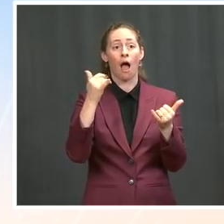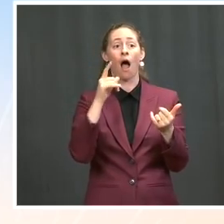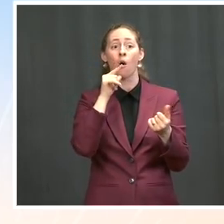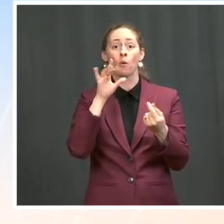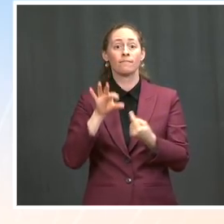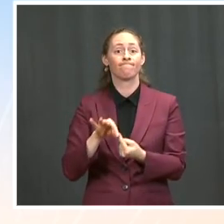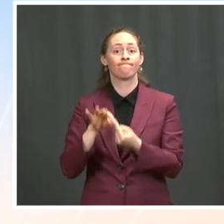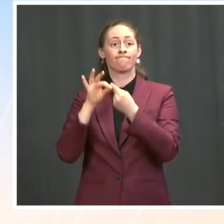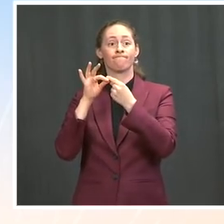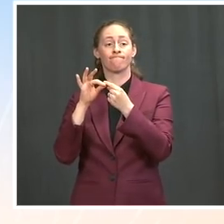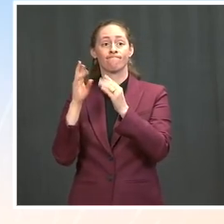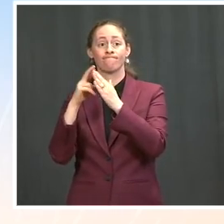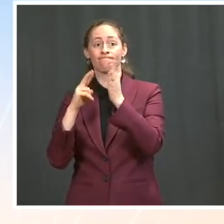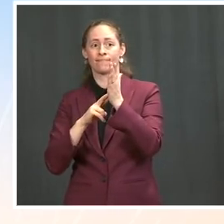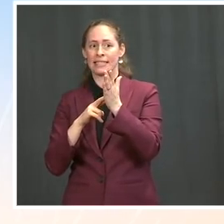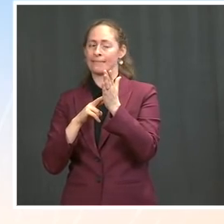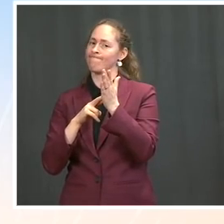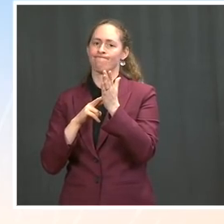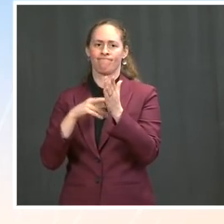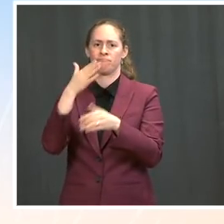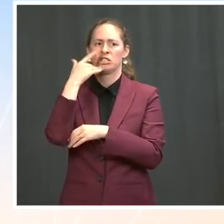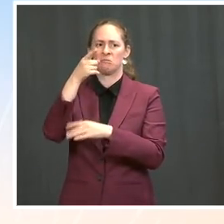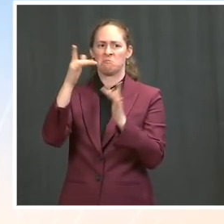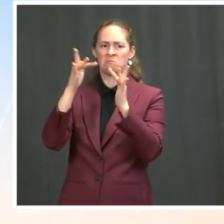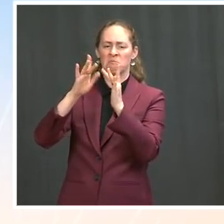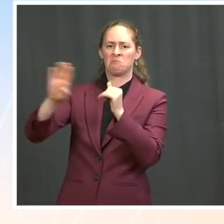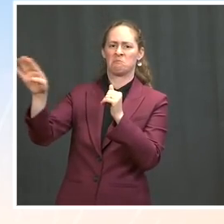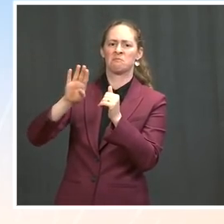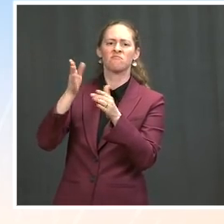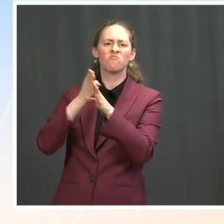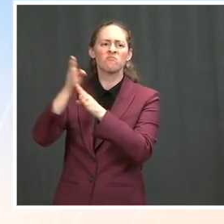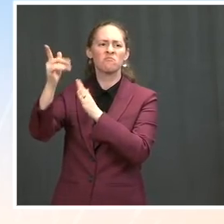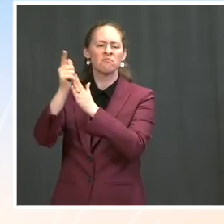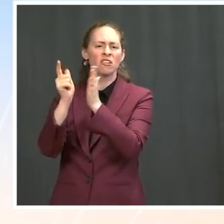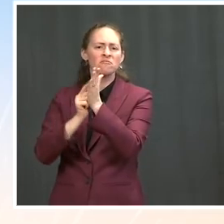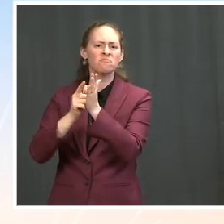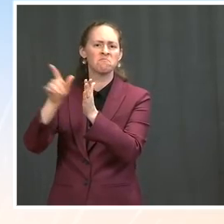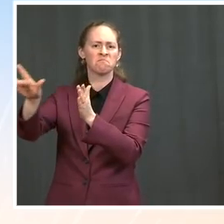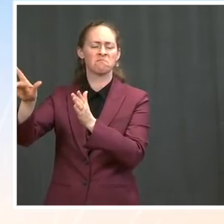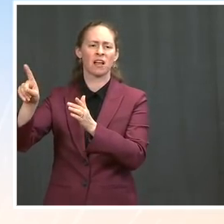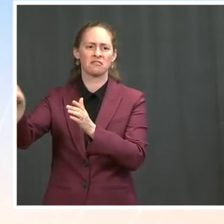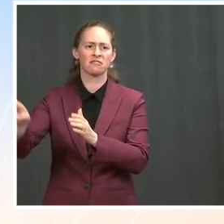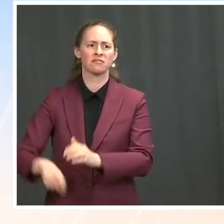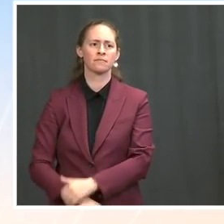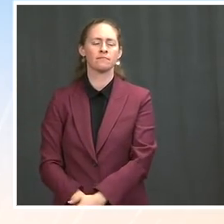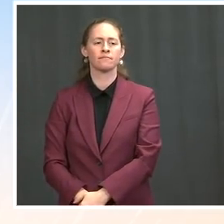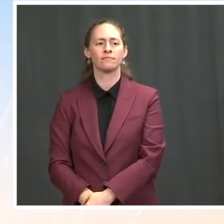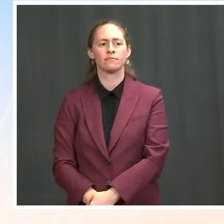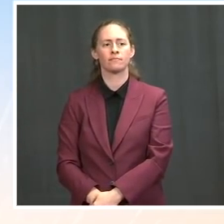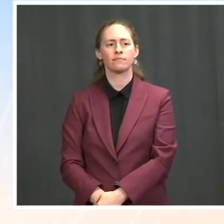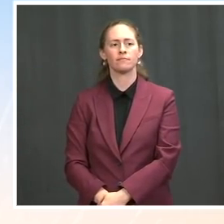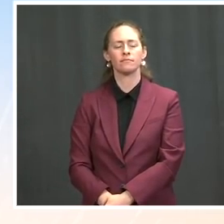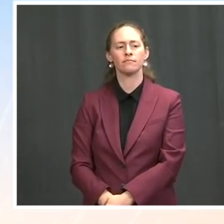I'd have to talk to our policy teams about that and where we might stand. The Press: And just one on COVID-19: Based on the current projections,